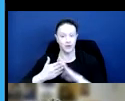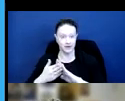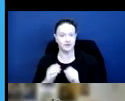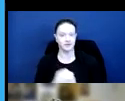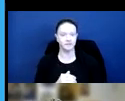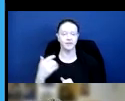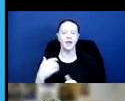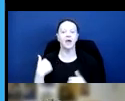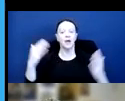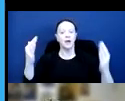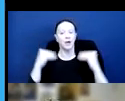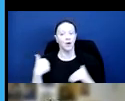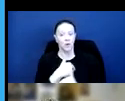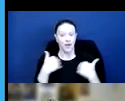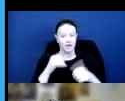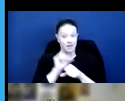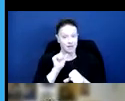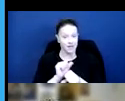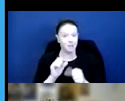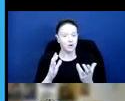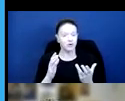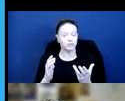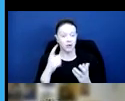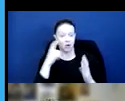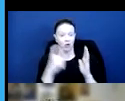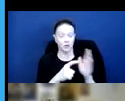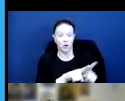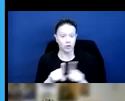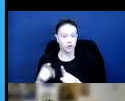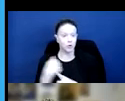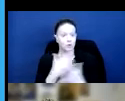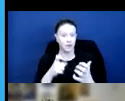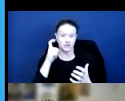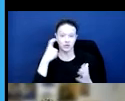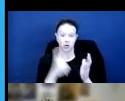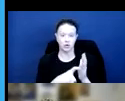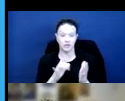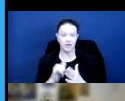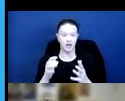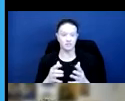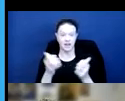has been made possible by the forced labor of enslaved Africans and their descendants who suffered the horror